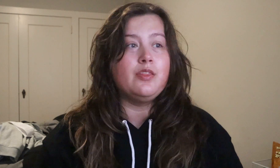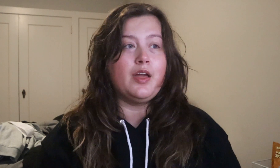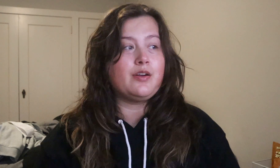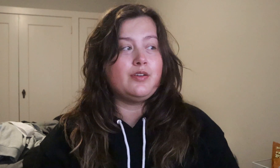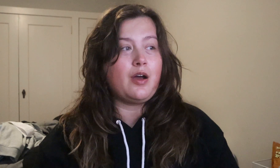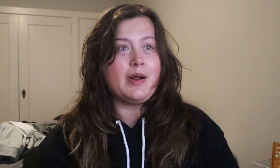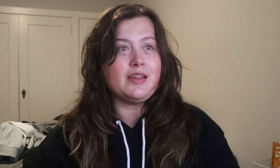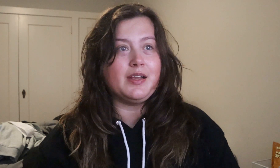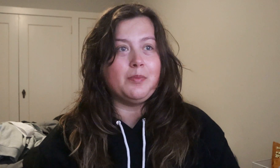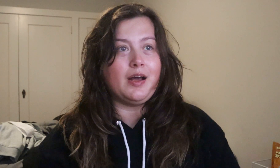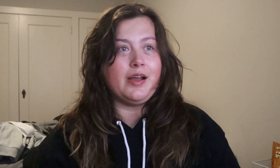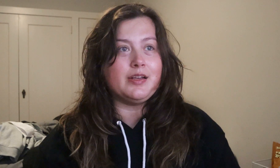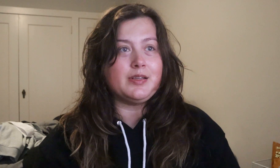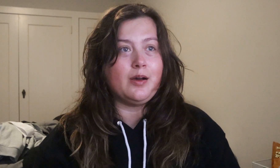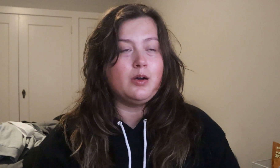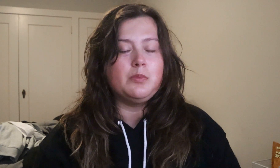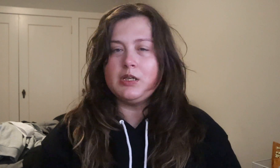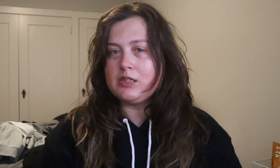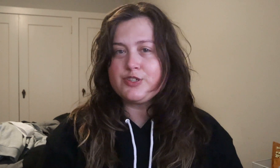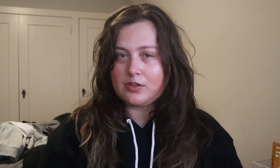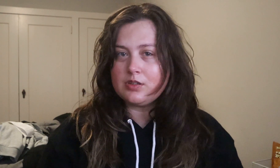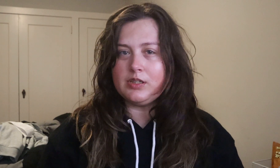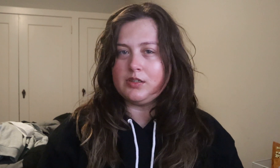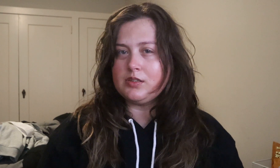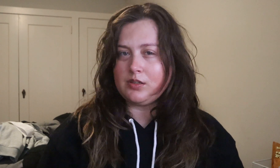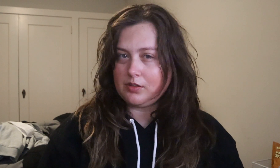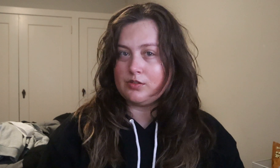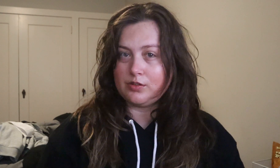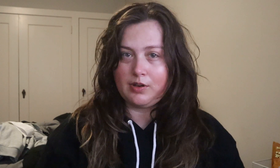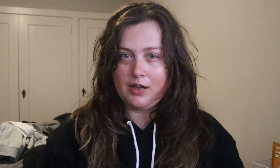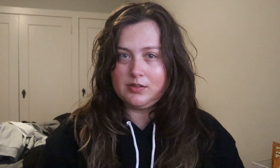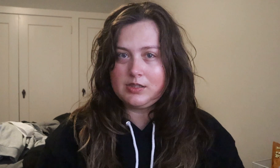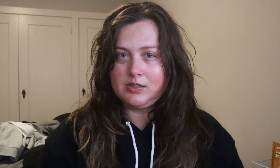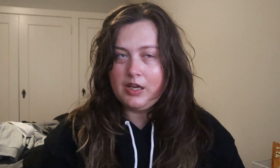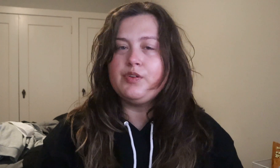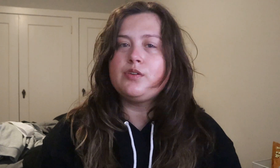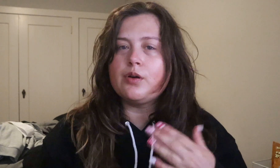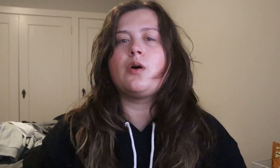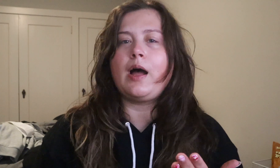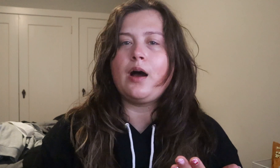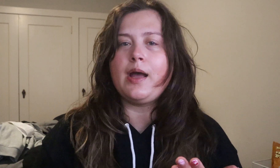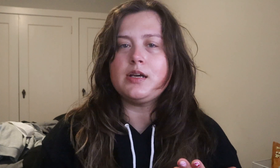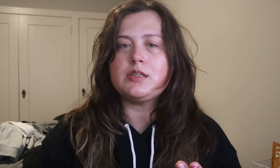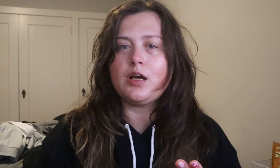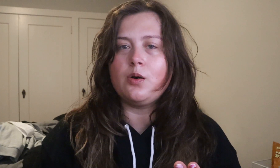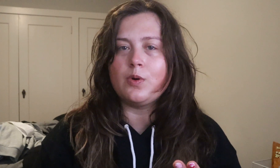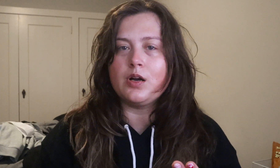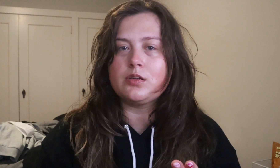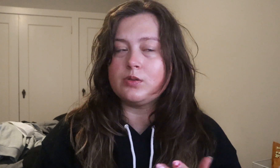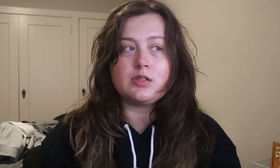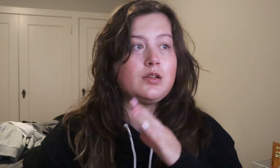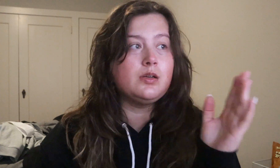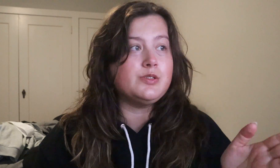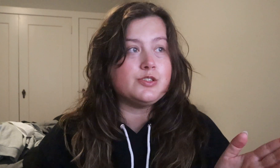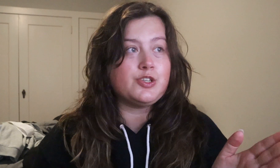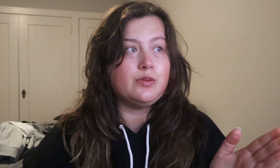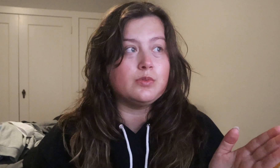They don't know anything about ASL, but, surely, it just doesn't look right. If you don't know how ASL works or sign language in general,